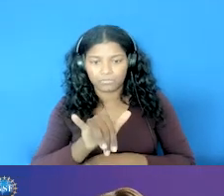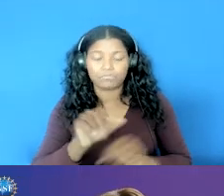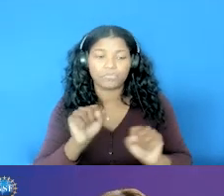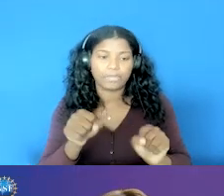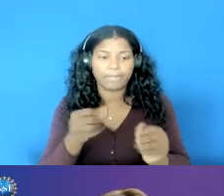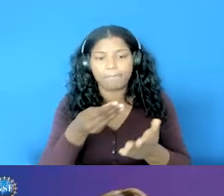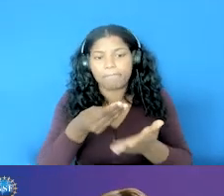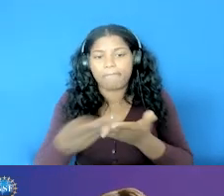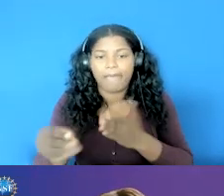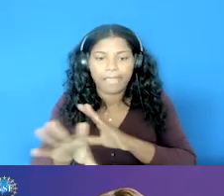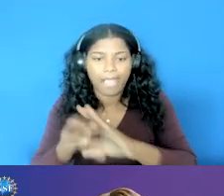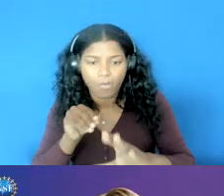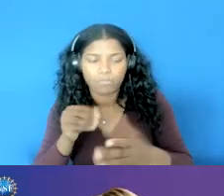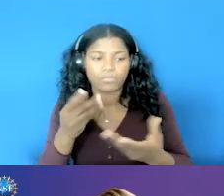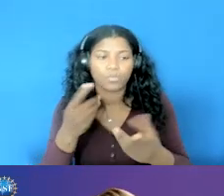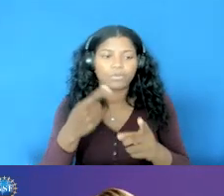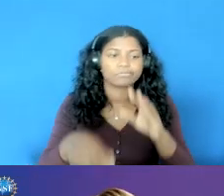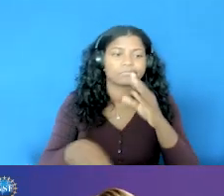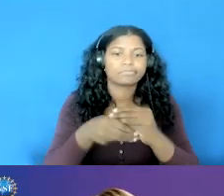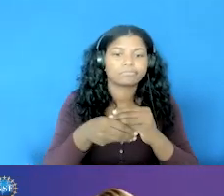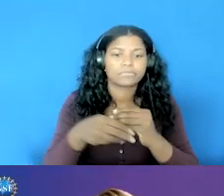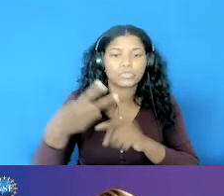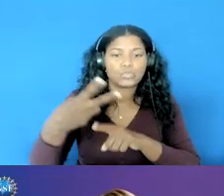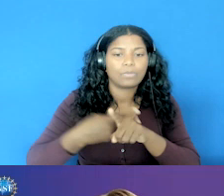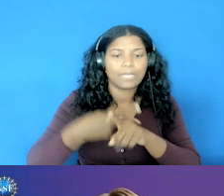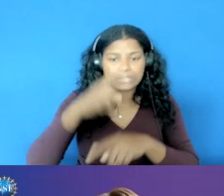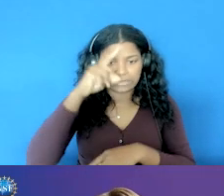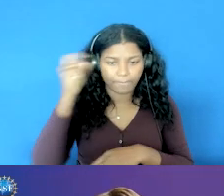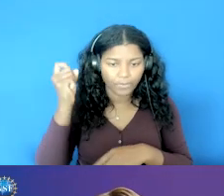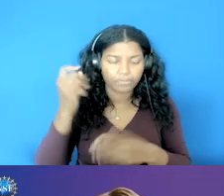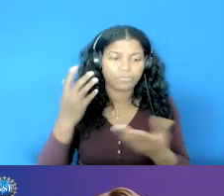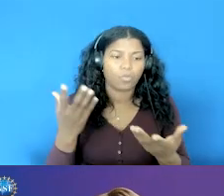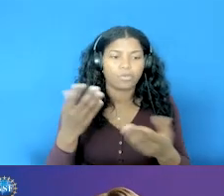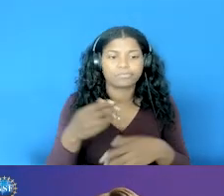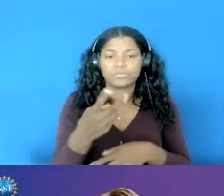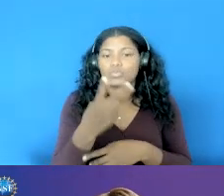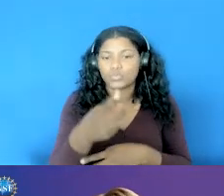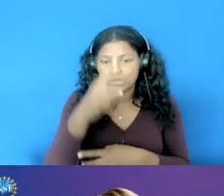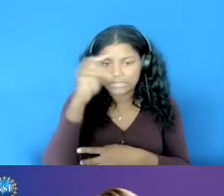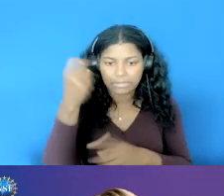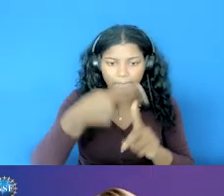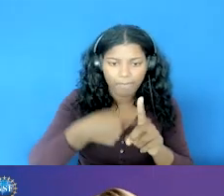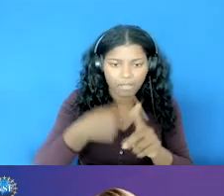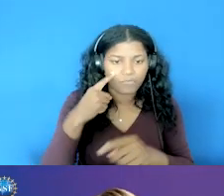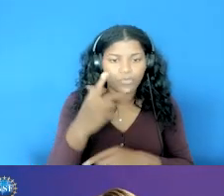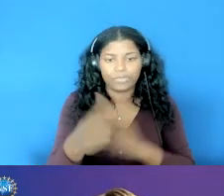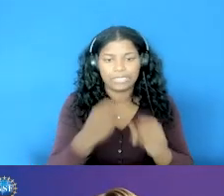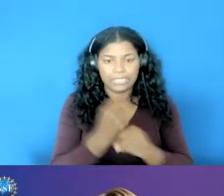an additional two months of summer support or perhaps two summer months for three years for a total of six months of salary.